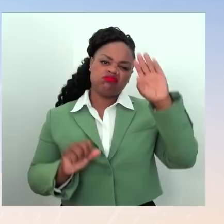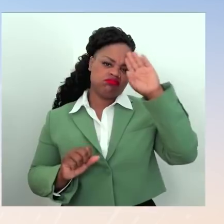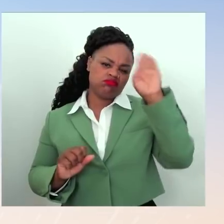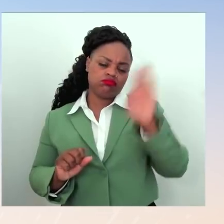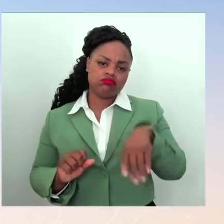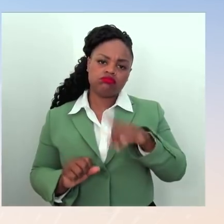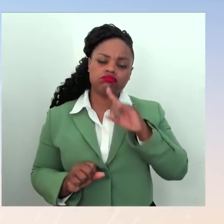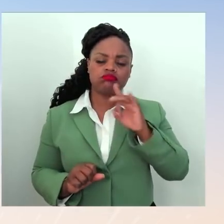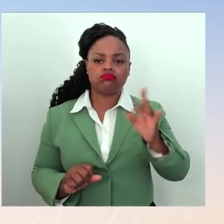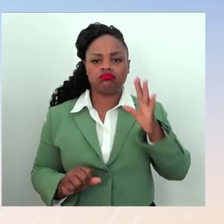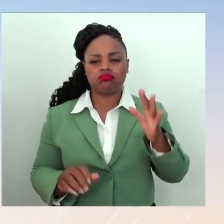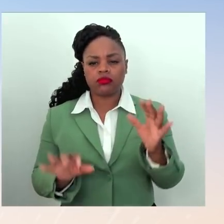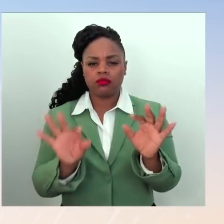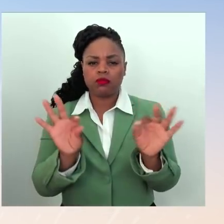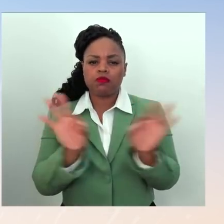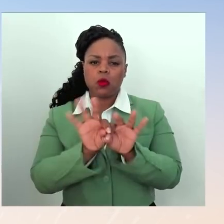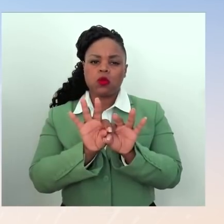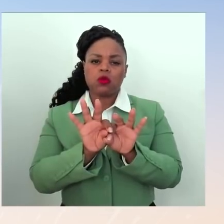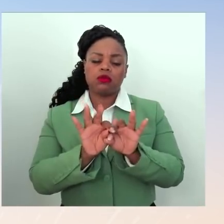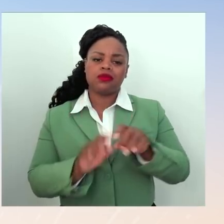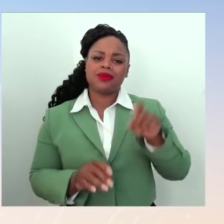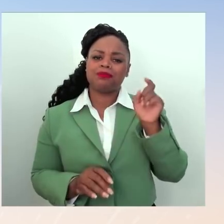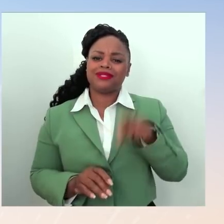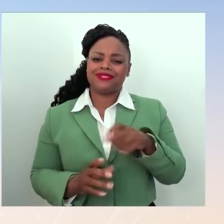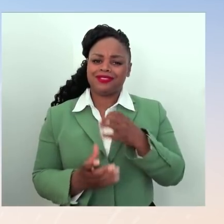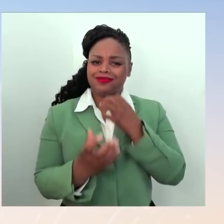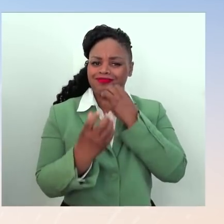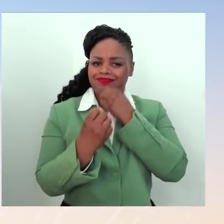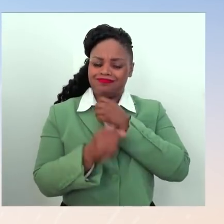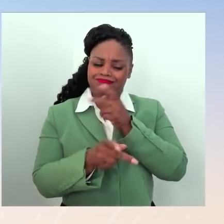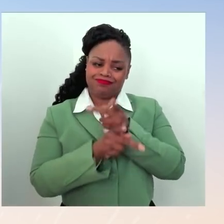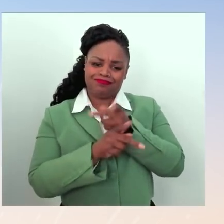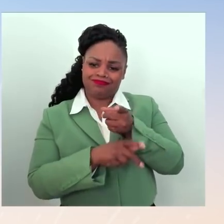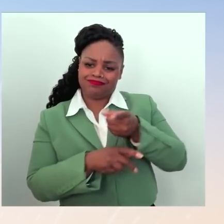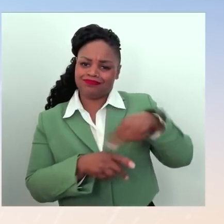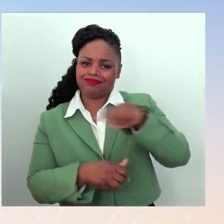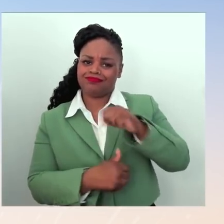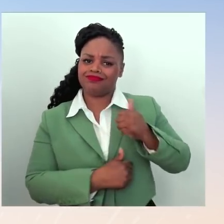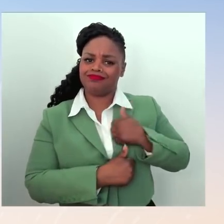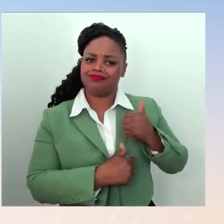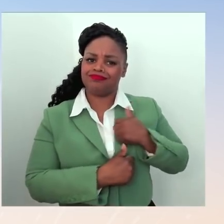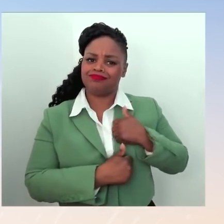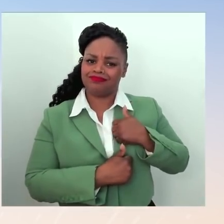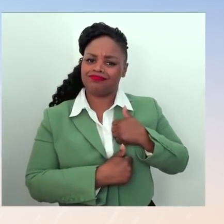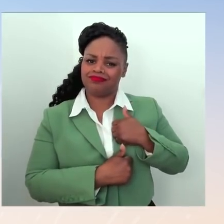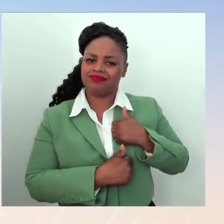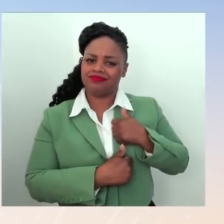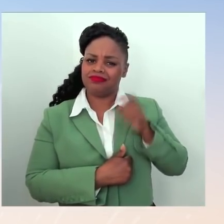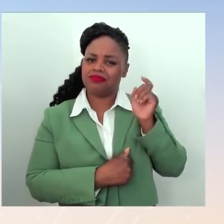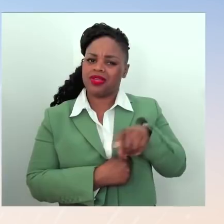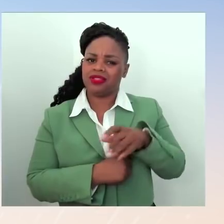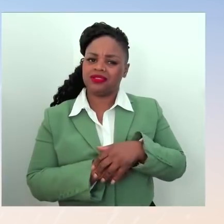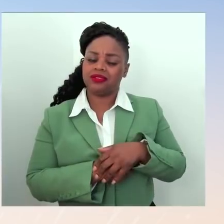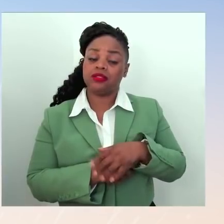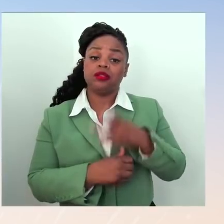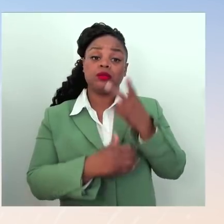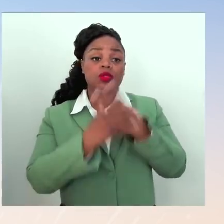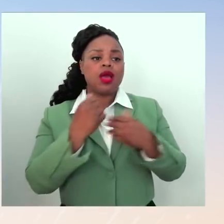that come from military service and deployment to combat zones. With that, Josh, why don't you kick us off? The Press: Thanks, Jen. Three questions.